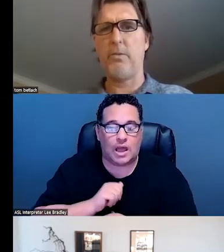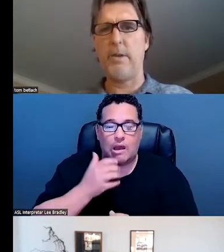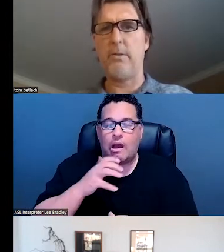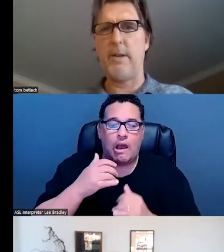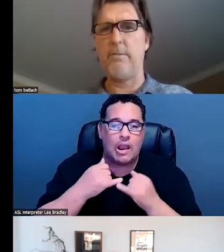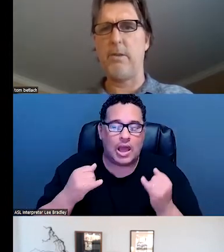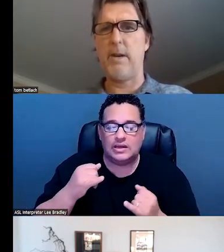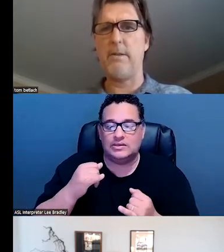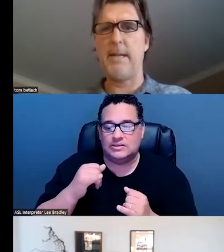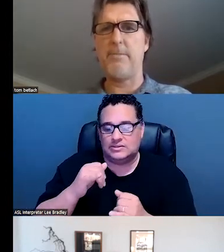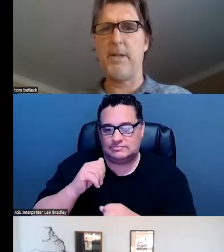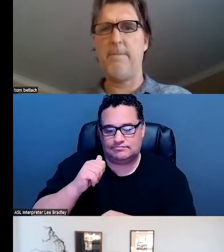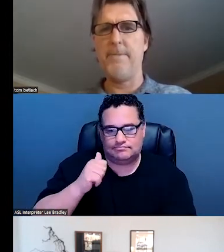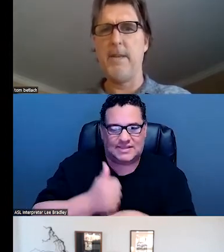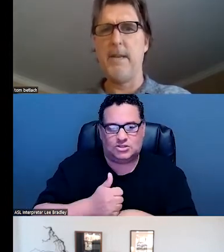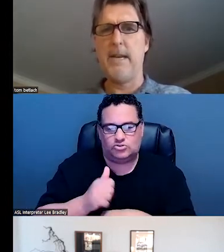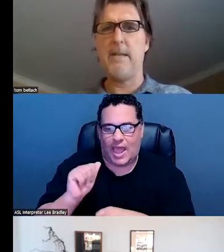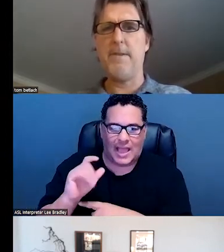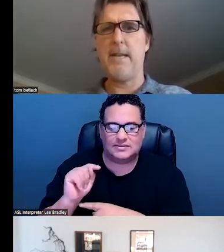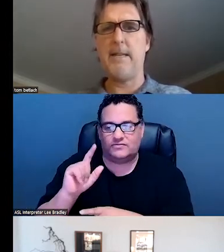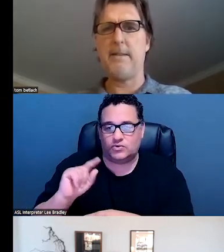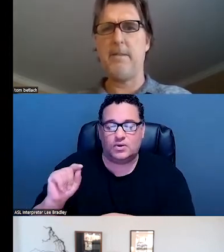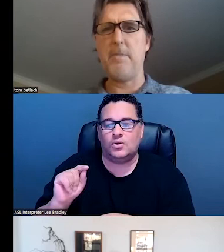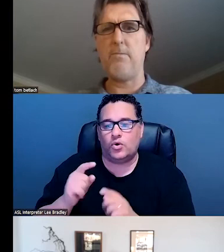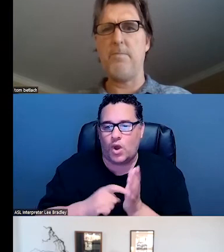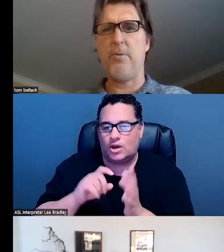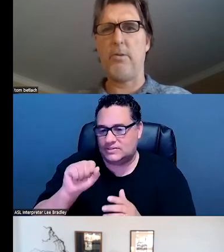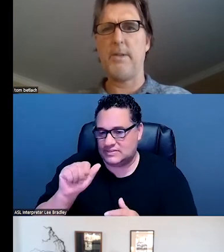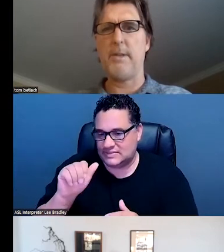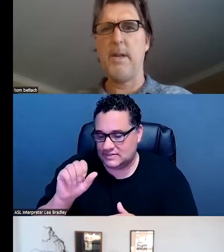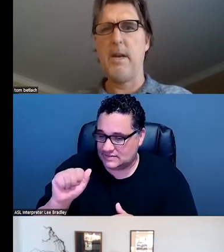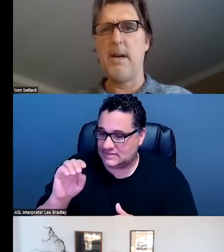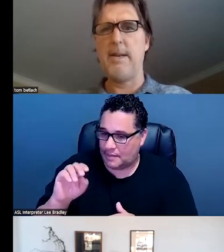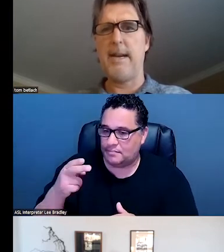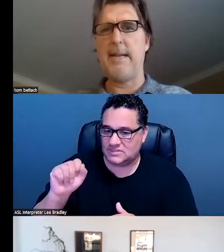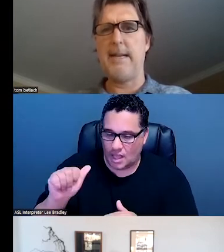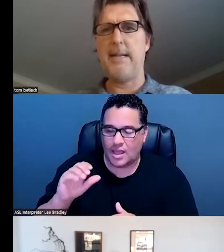2020 REQUIRED SAMHSA AND THE VA TO SUBMIT REPORTS ON 988,